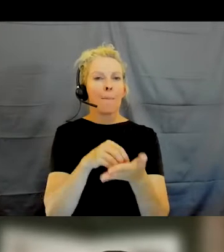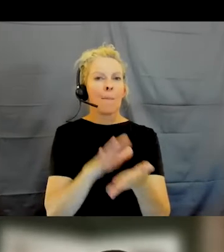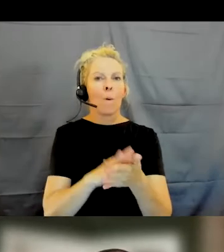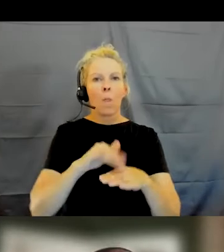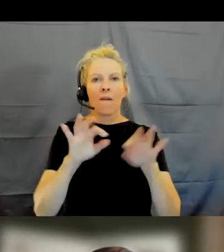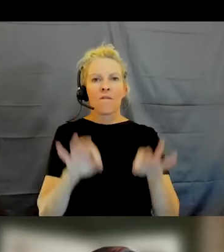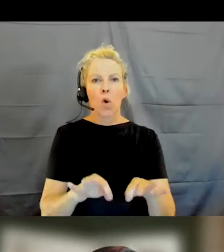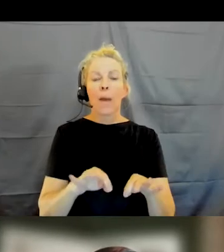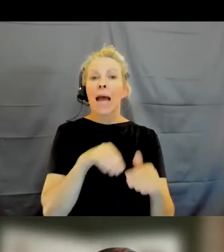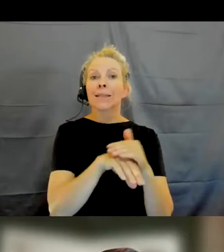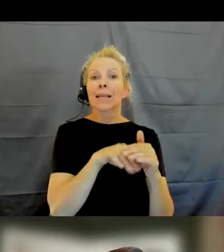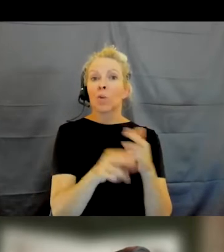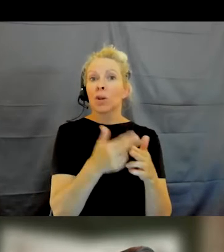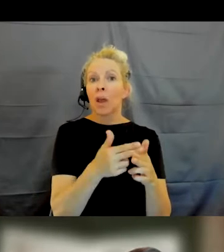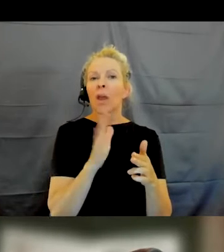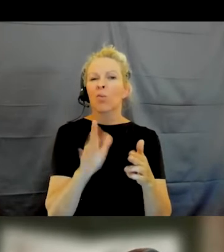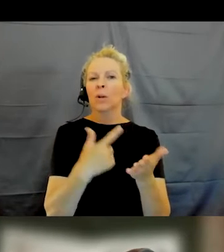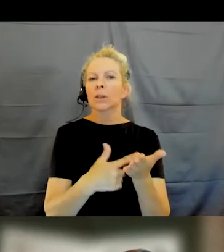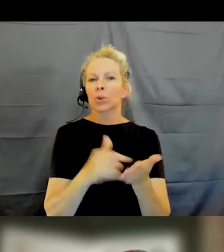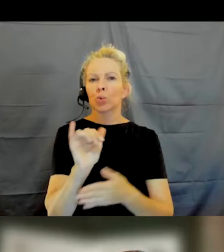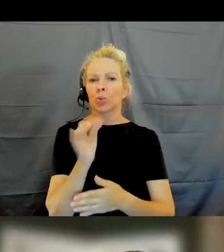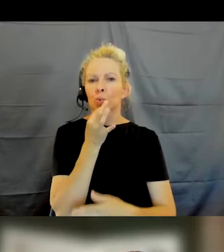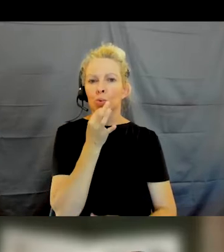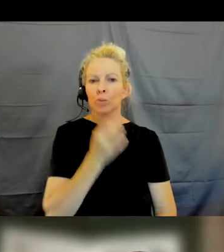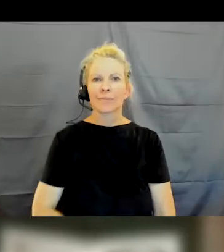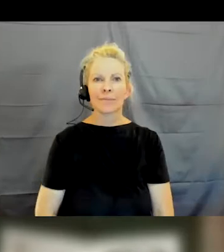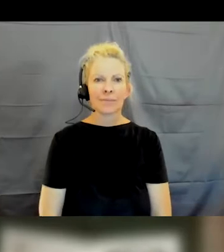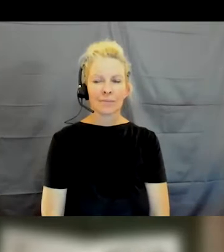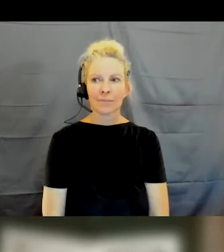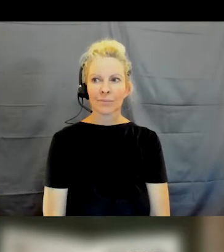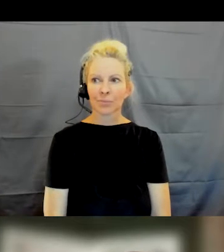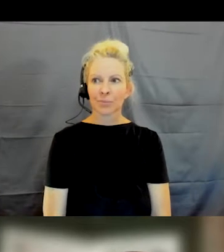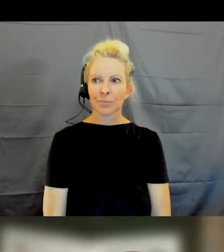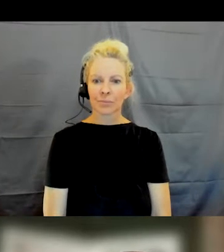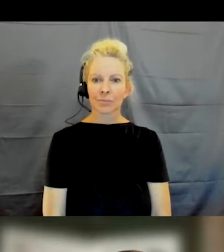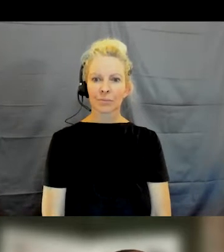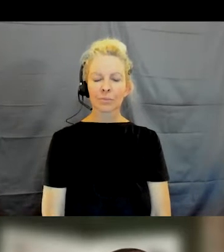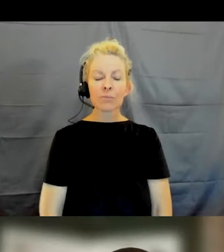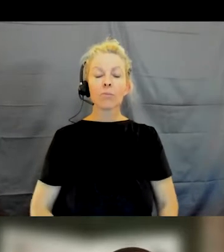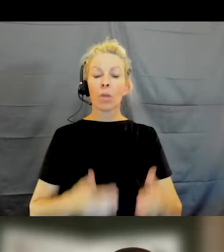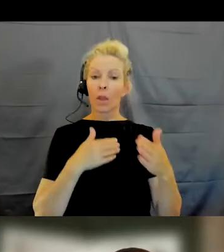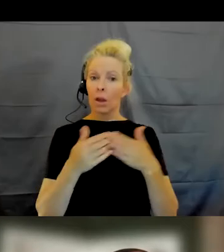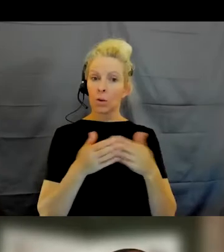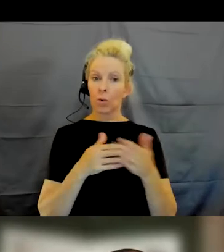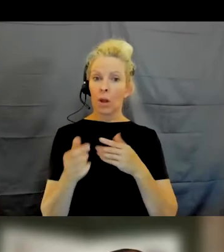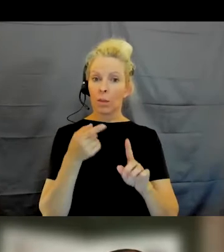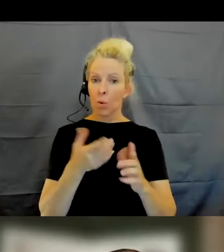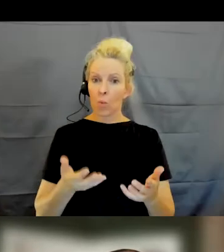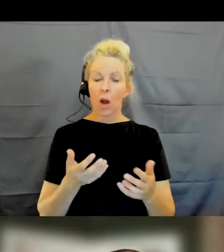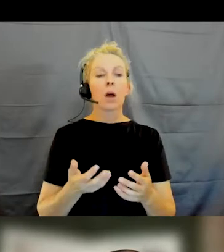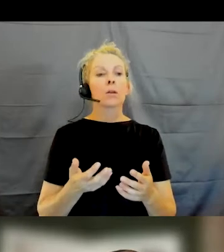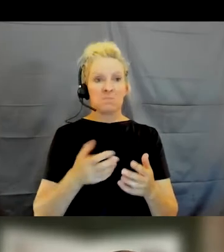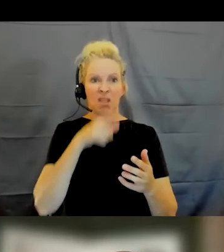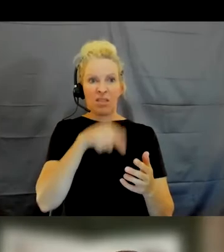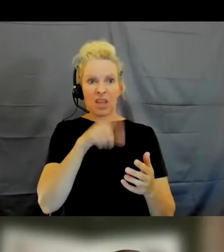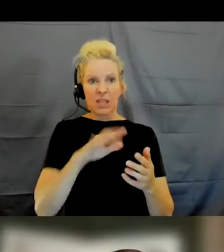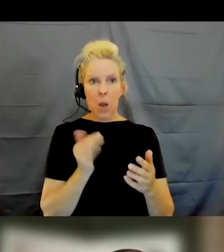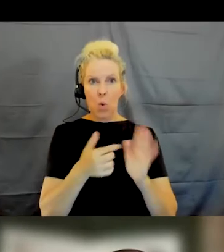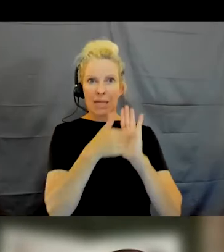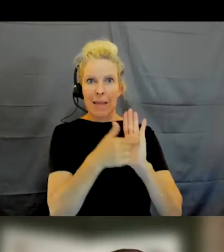into very, very quickly. But, okay, we have a form element in our example here. Very simple.